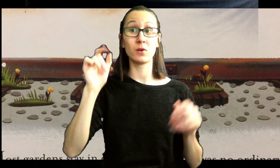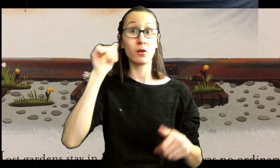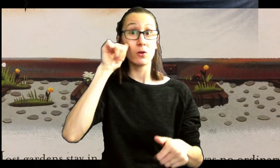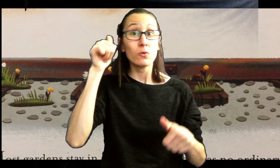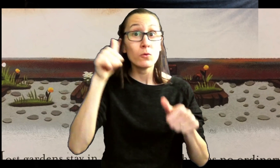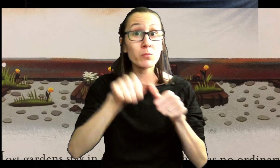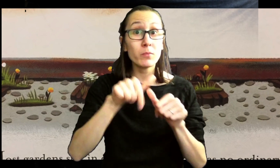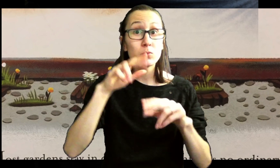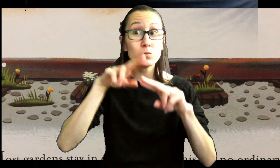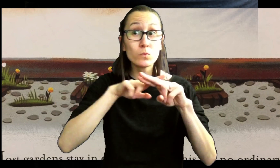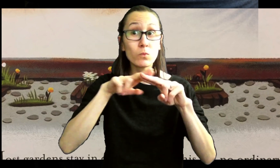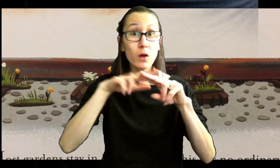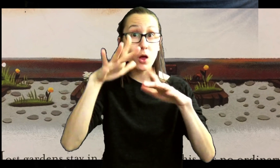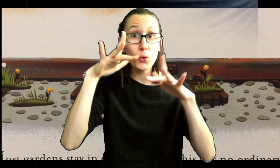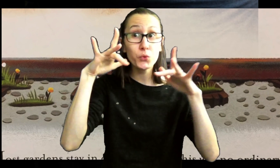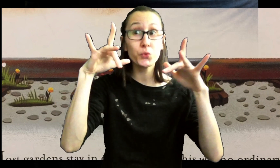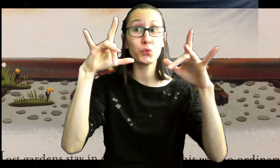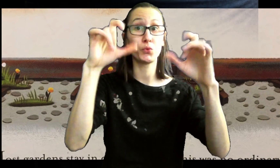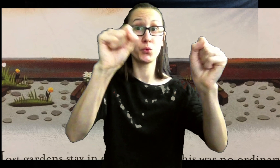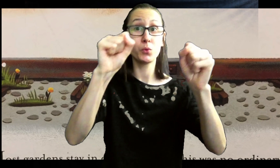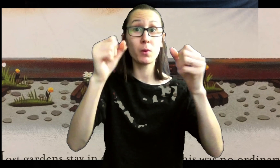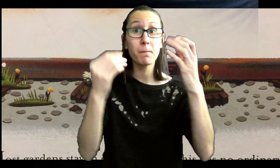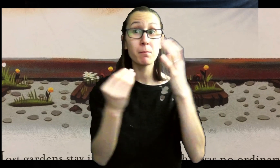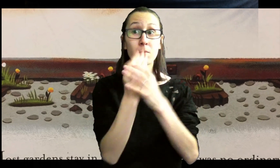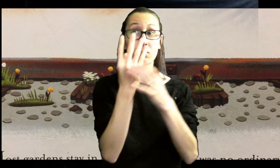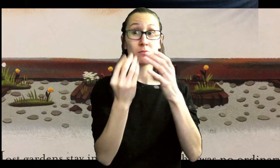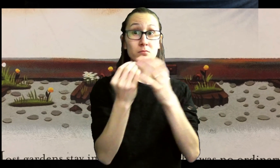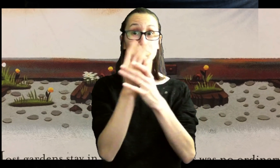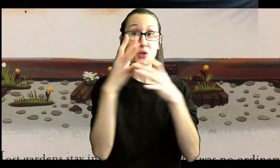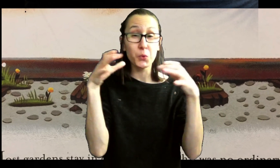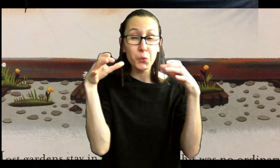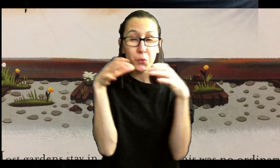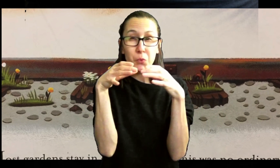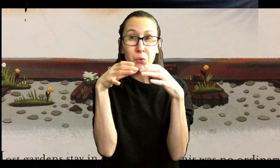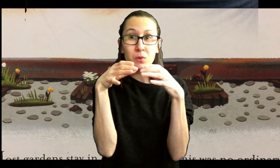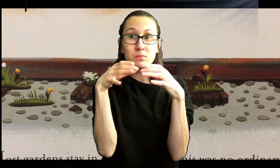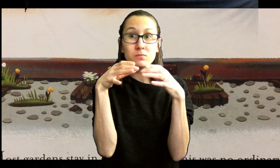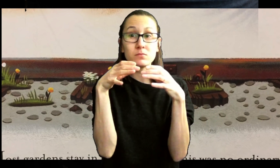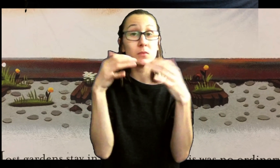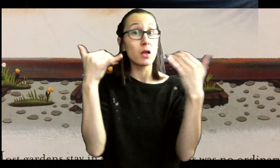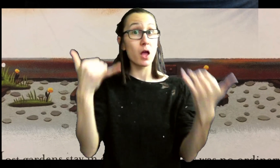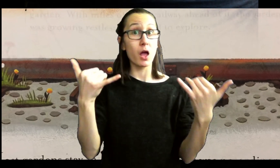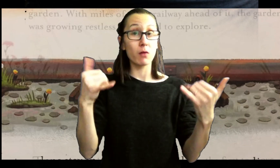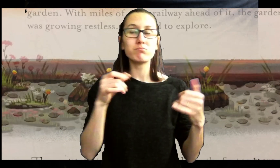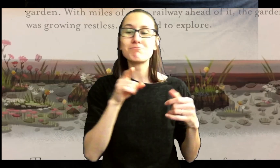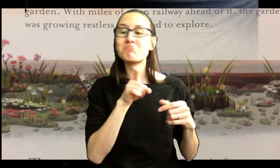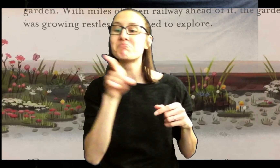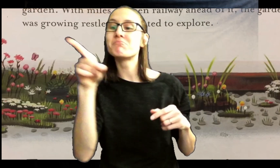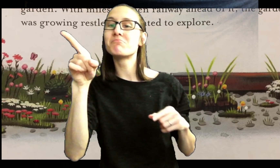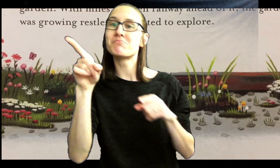With miles of open railway ahead of it, the garden was growing restless.